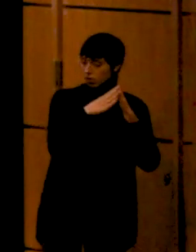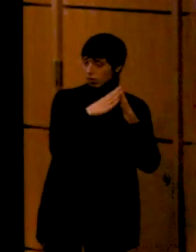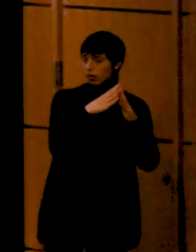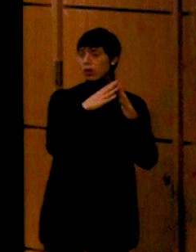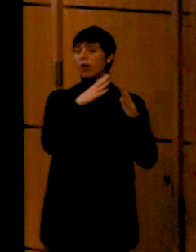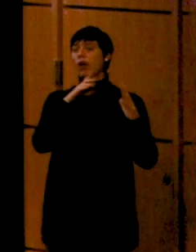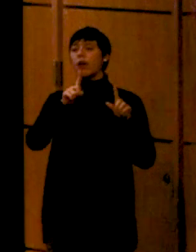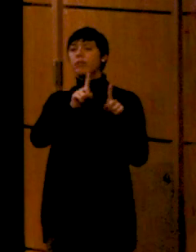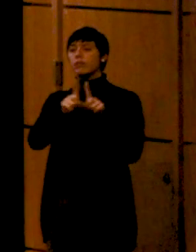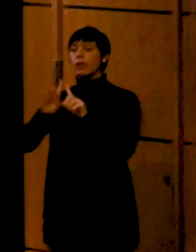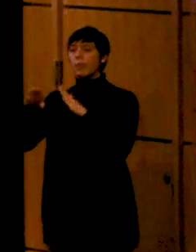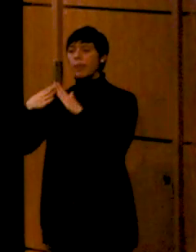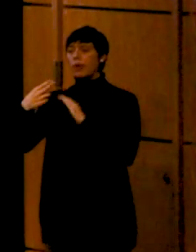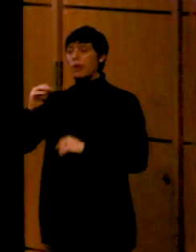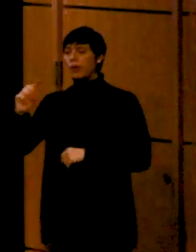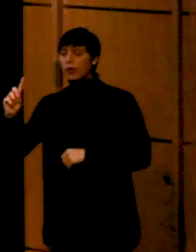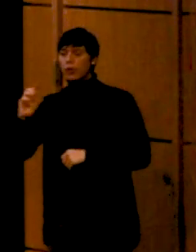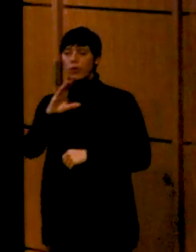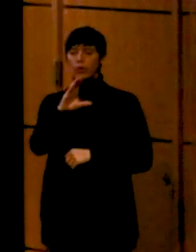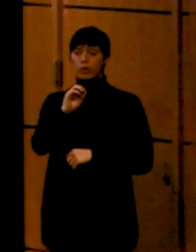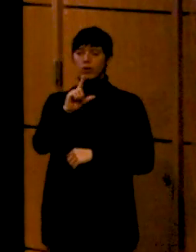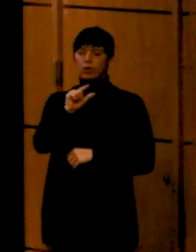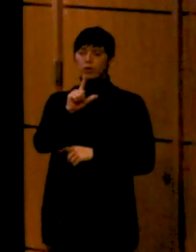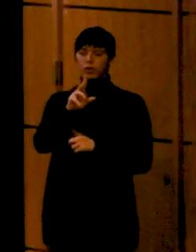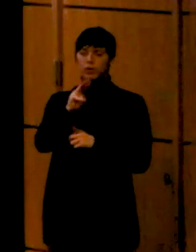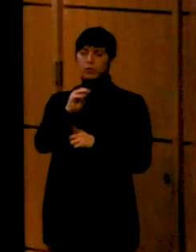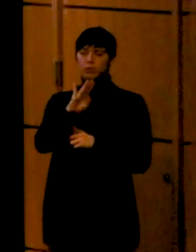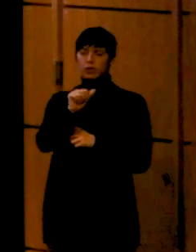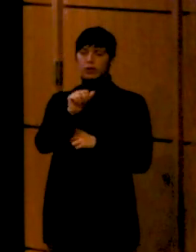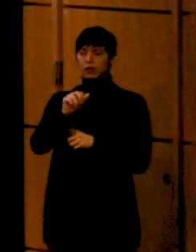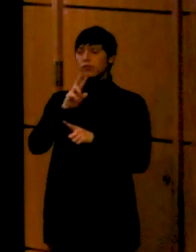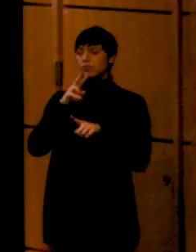Mount Hood, the Columbia River Gorge, the Pacific Ocean, among many others, have for